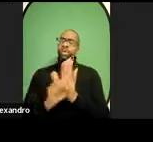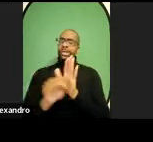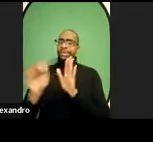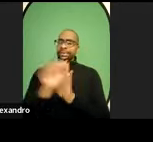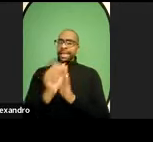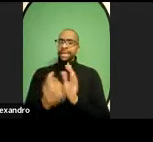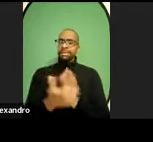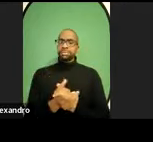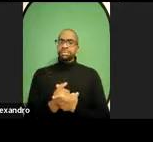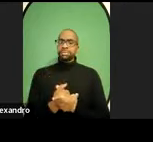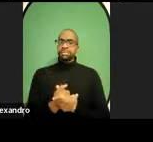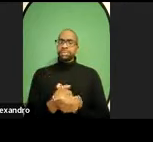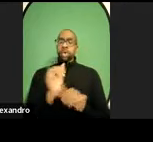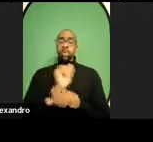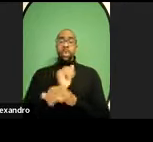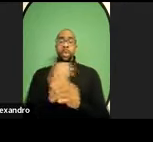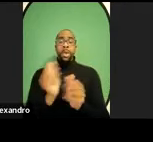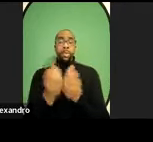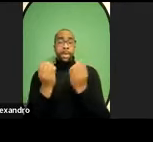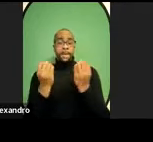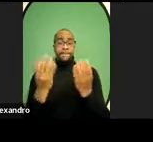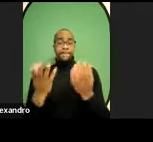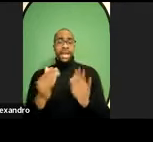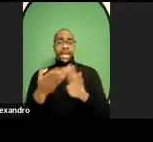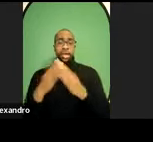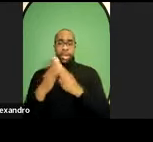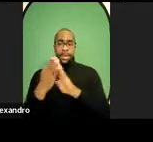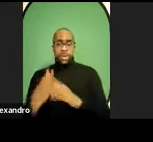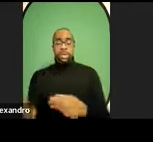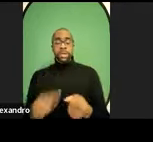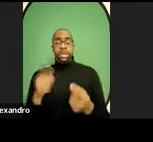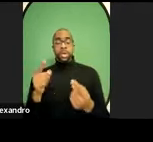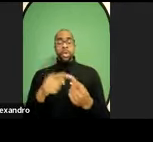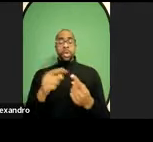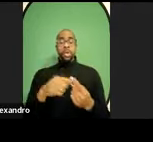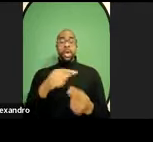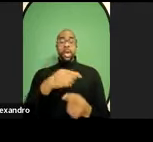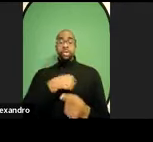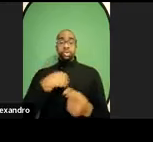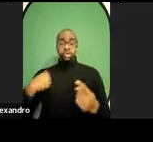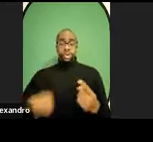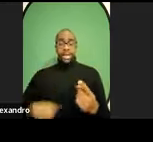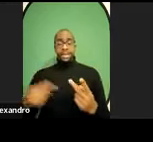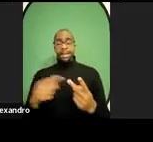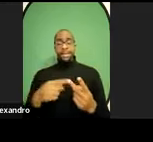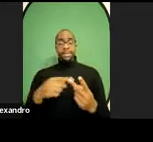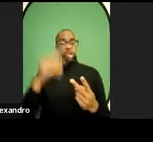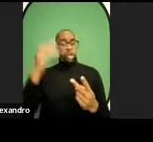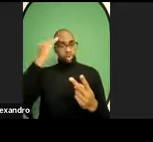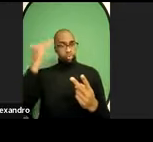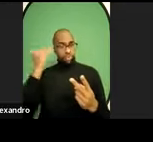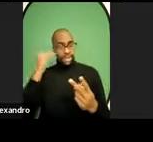as well as Do you. York State. We work with many community partners who is to help people who are speaking Bengali China who are speaking Bengali